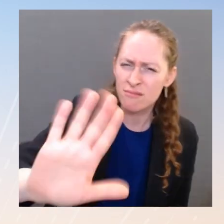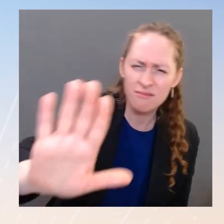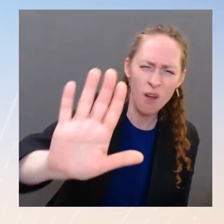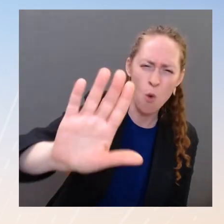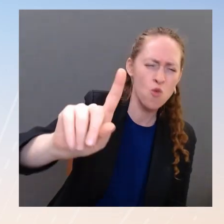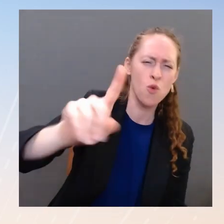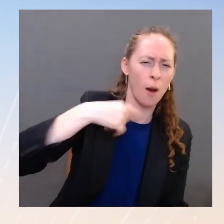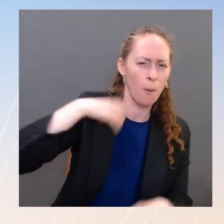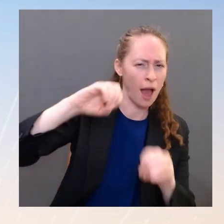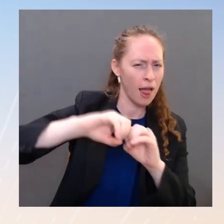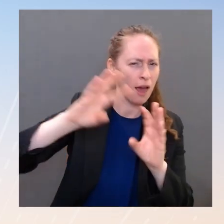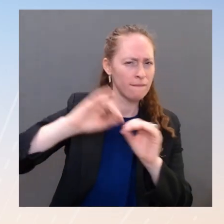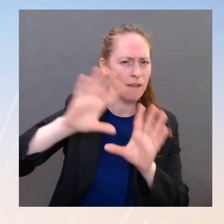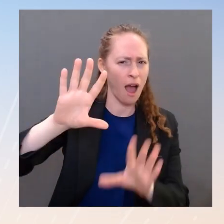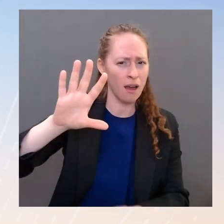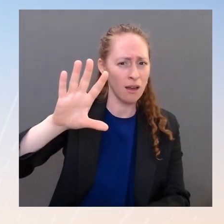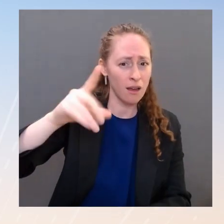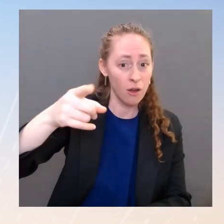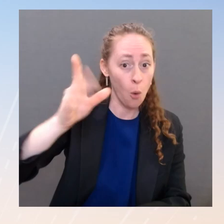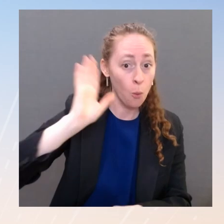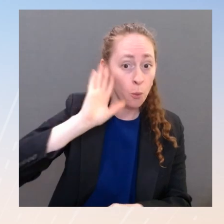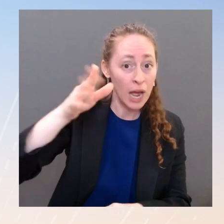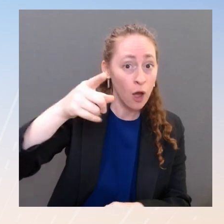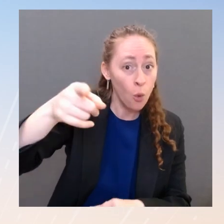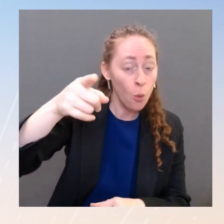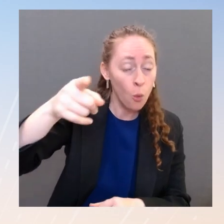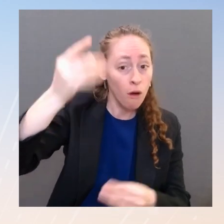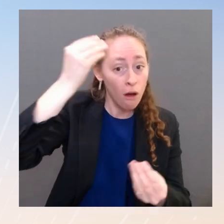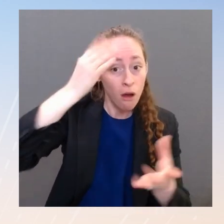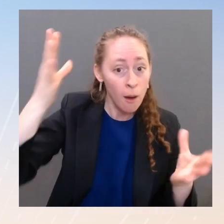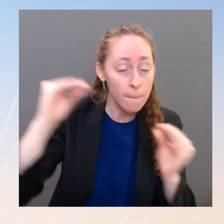that the United States will do ahead of May 9th? Ms. Psaki: Well, we will certainly mark our support